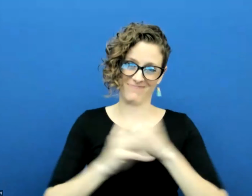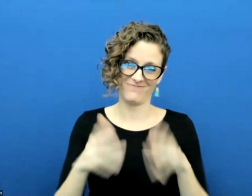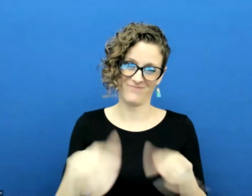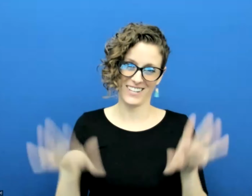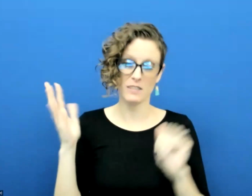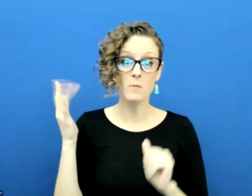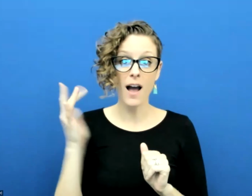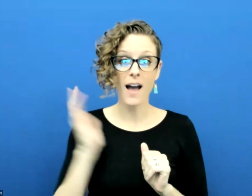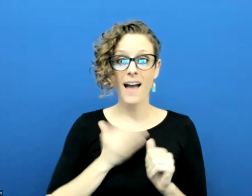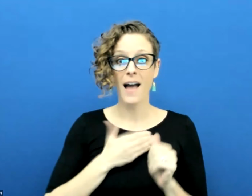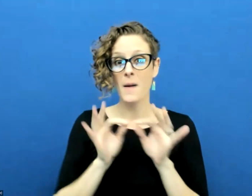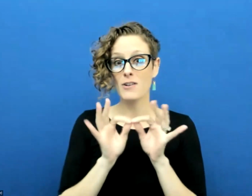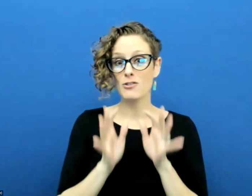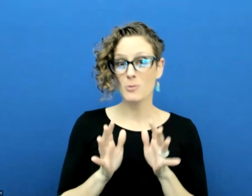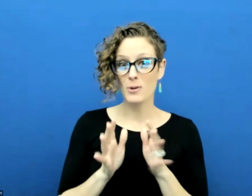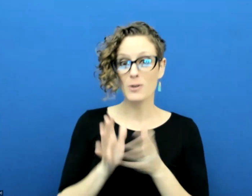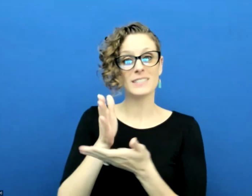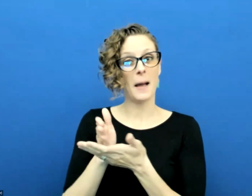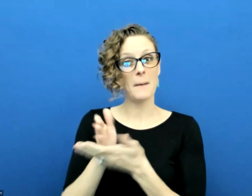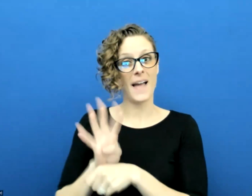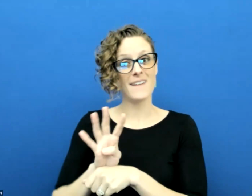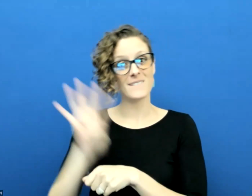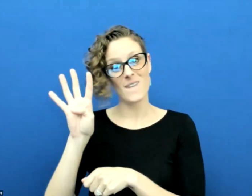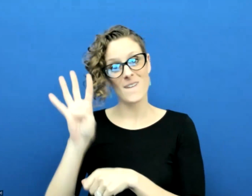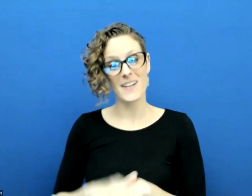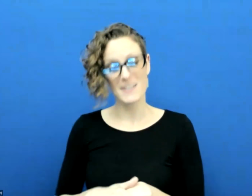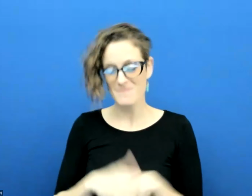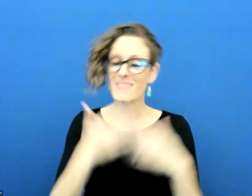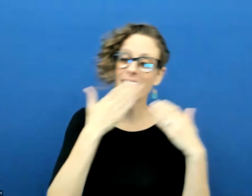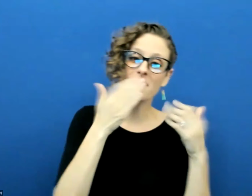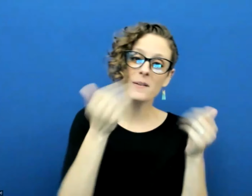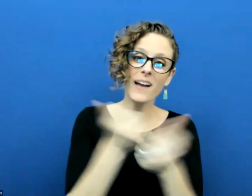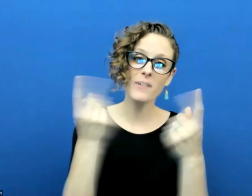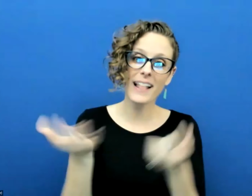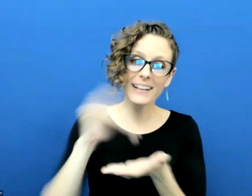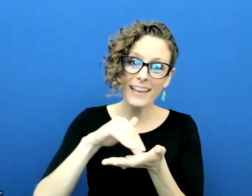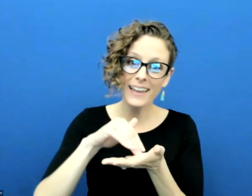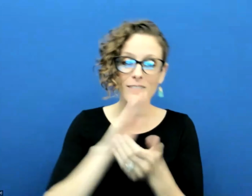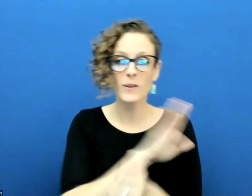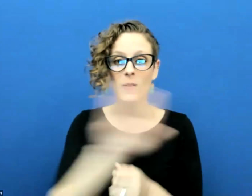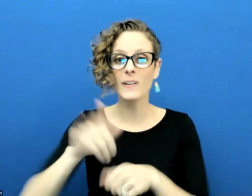interpreter stop at four so thank you everyone again for your time we really appreciate it